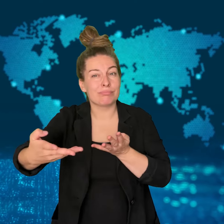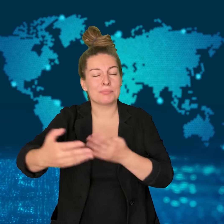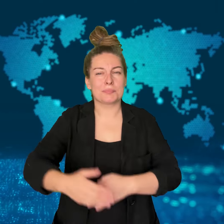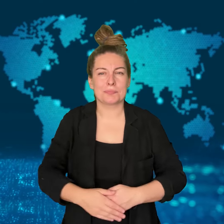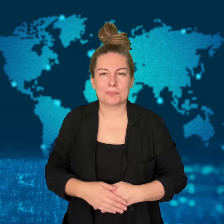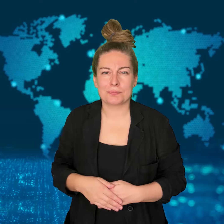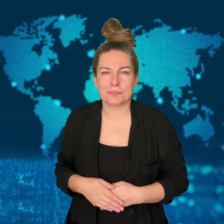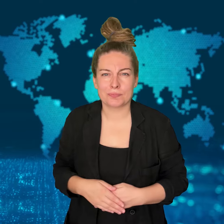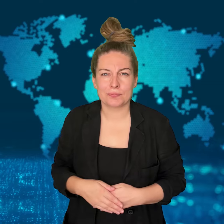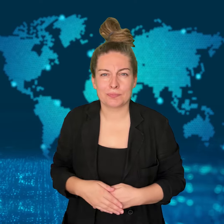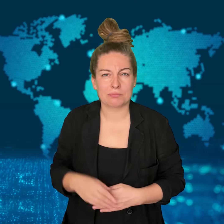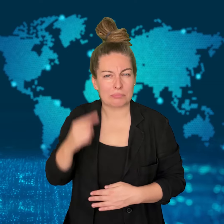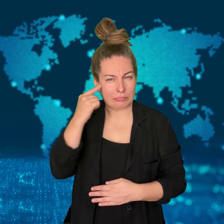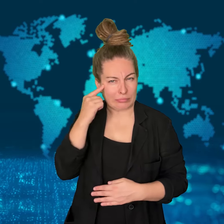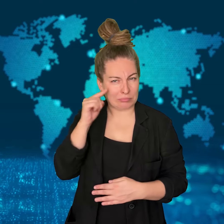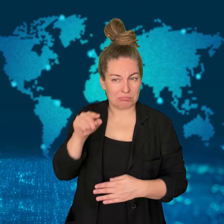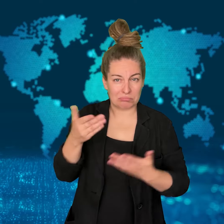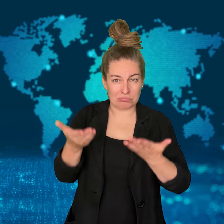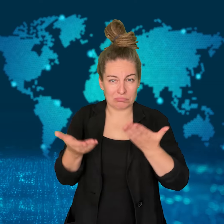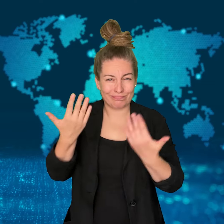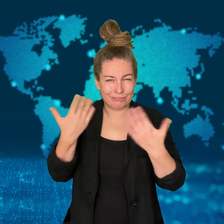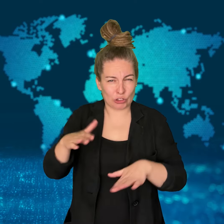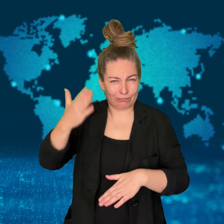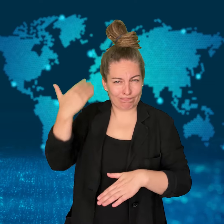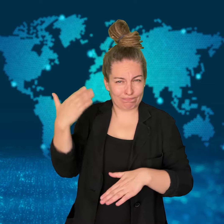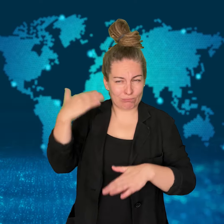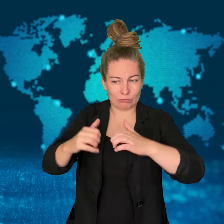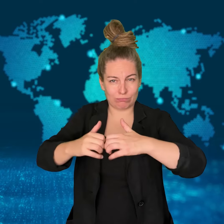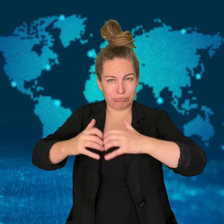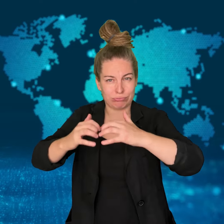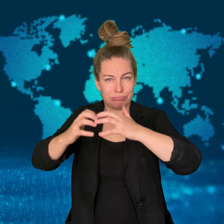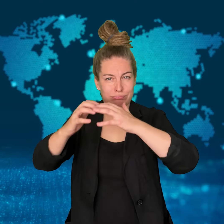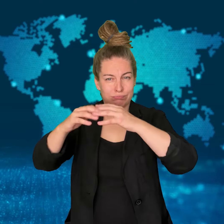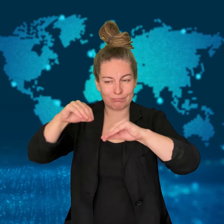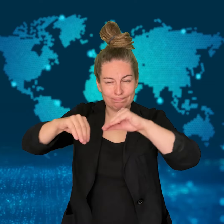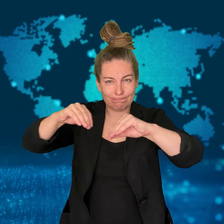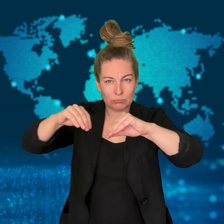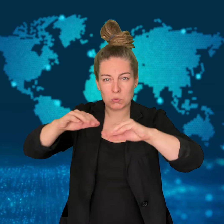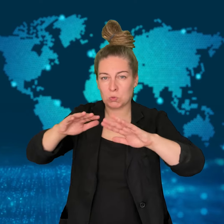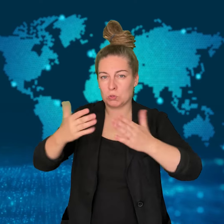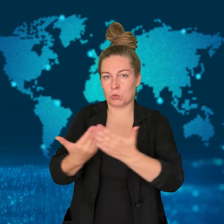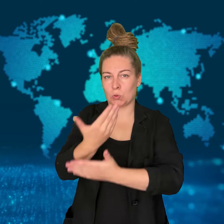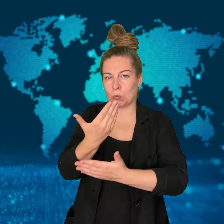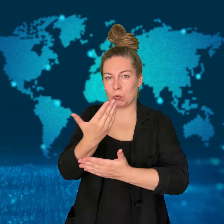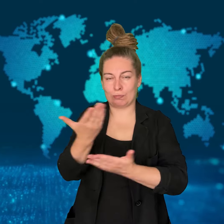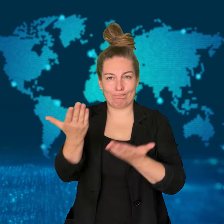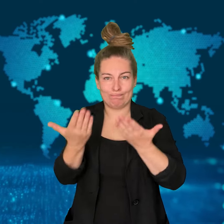if the facility was entirely new.